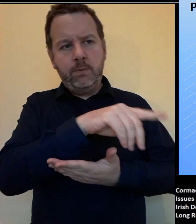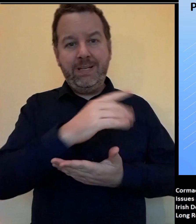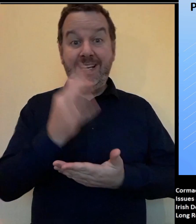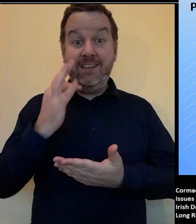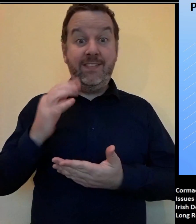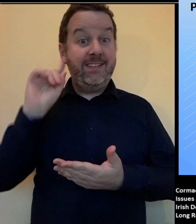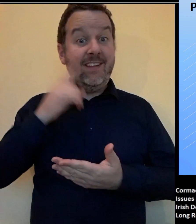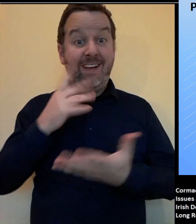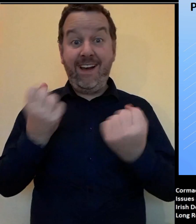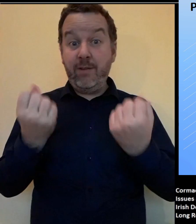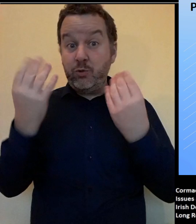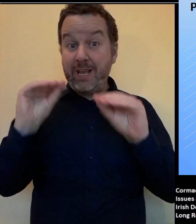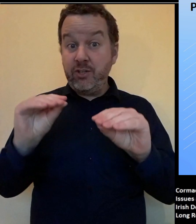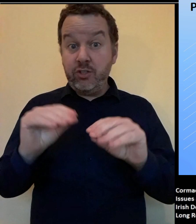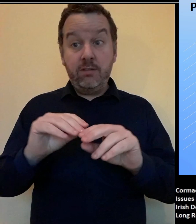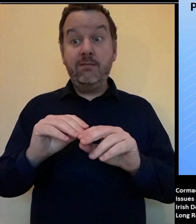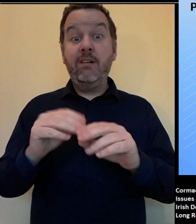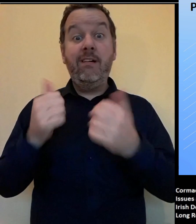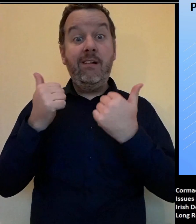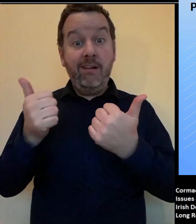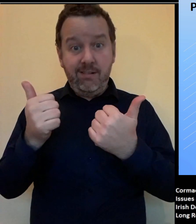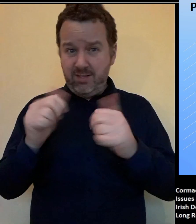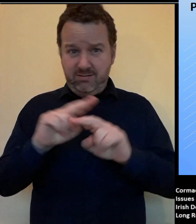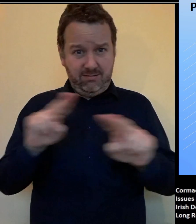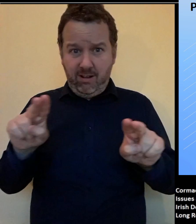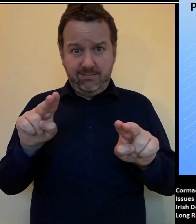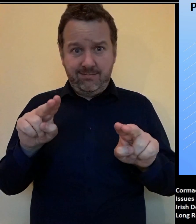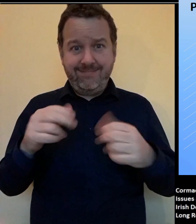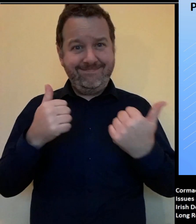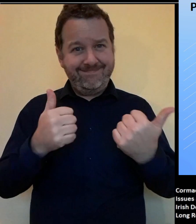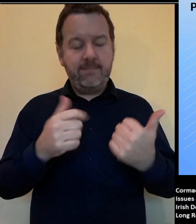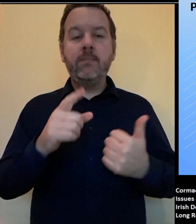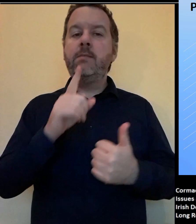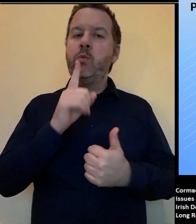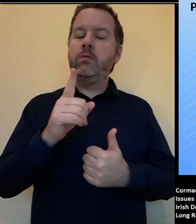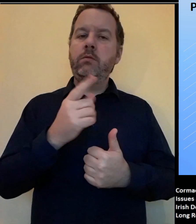and being 'a burden on the rates' which was a phrase that was used quite often.